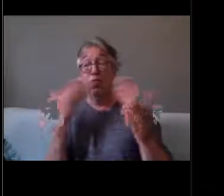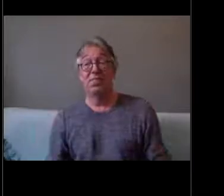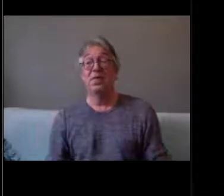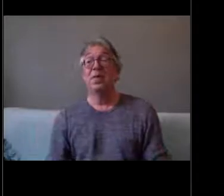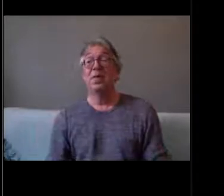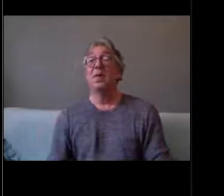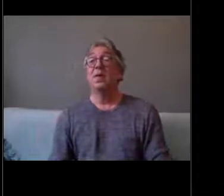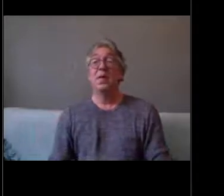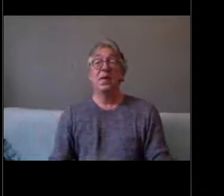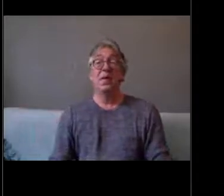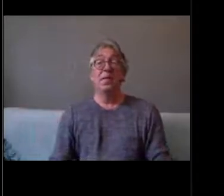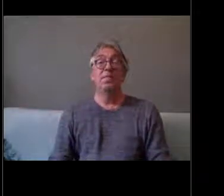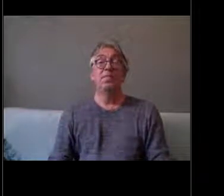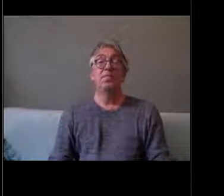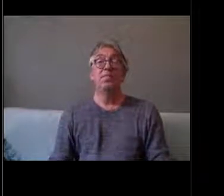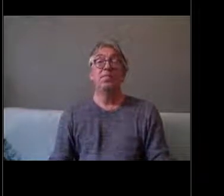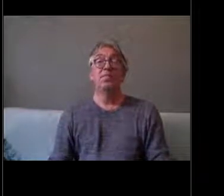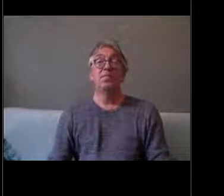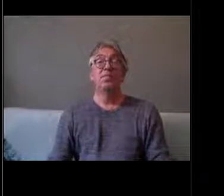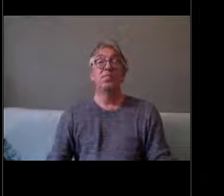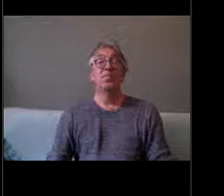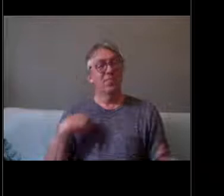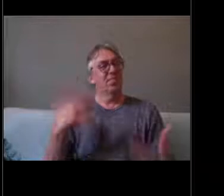And to create accessible inclusive structures.